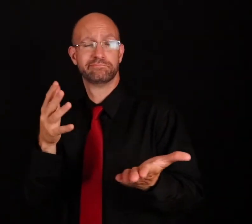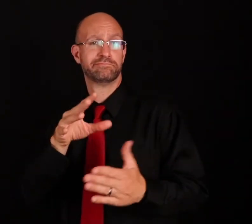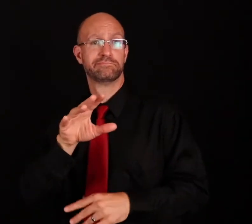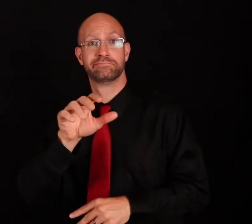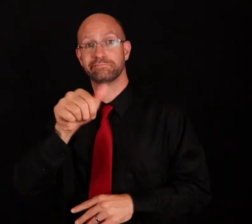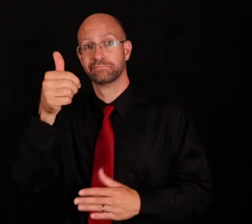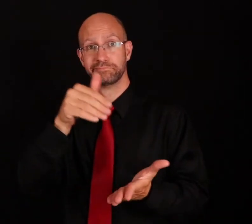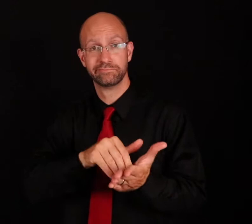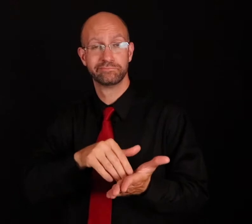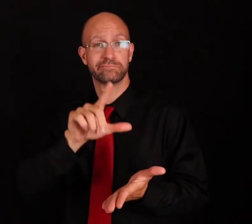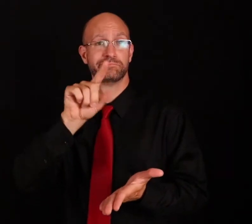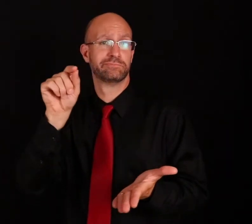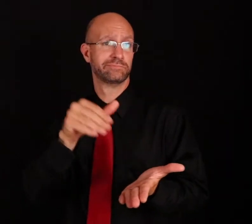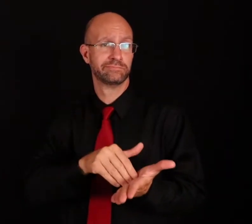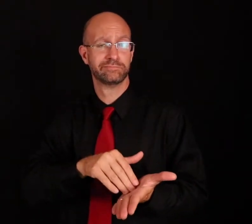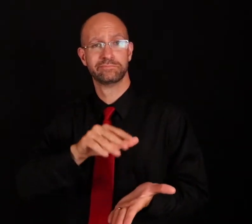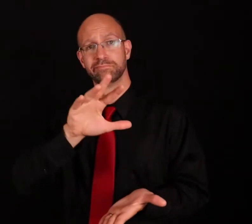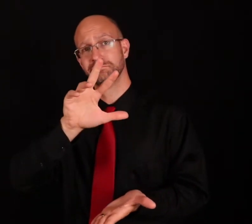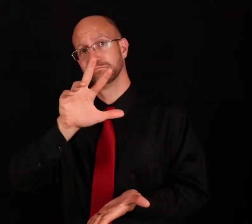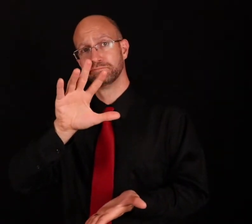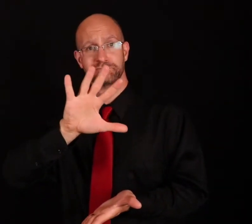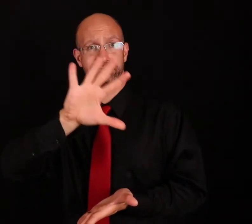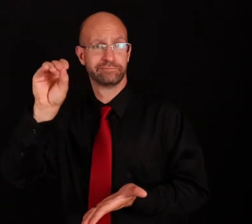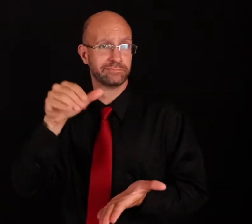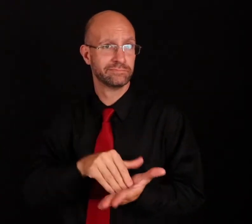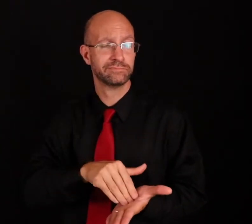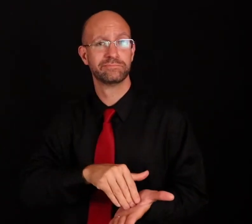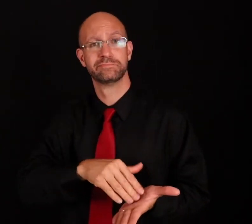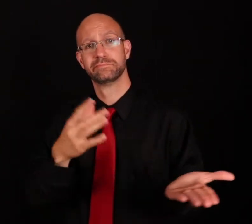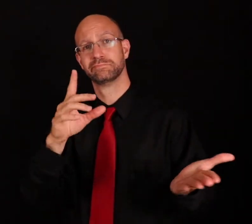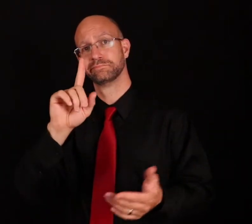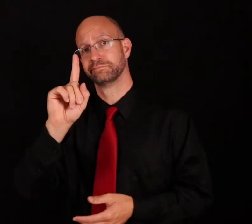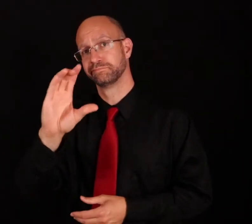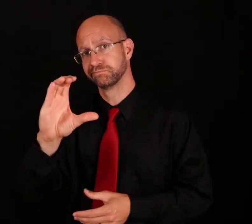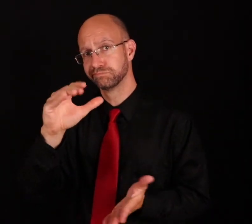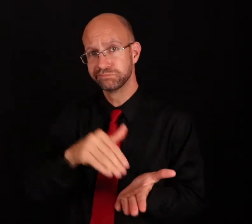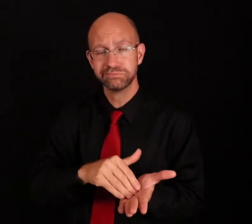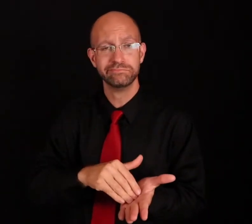$10,000, $20,000, $50,000, $100,000.